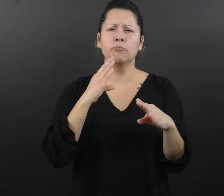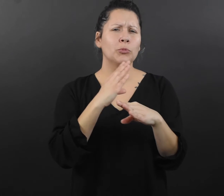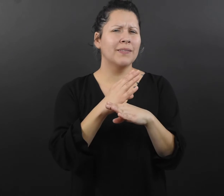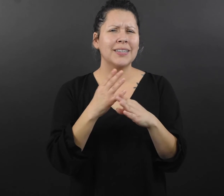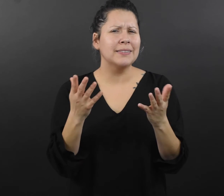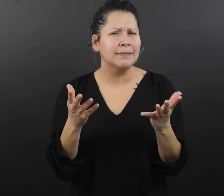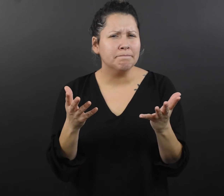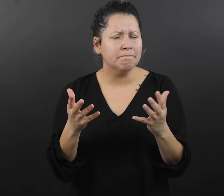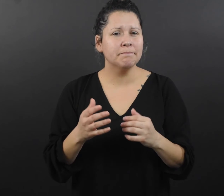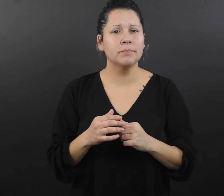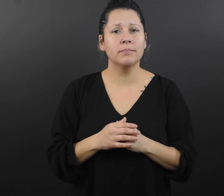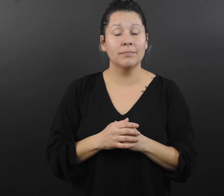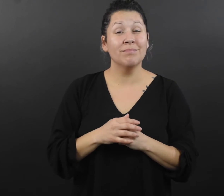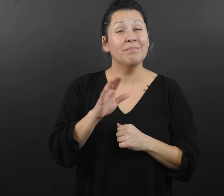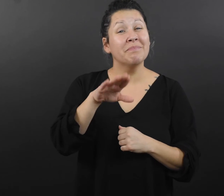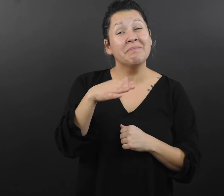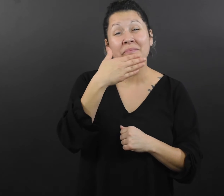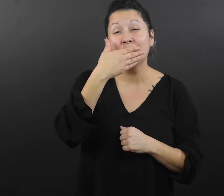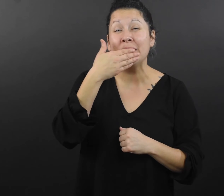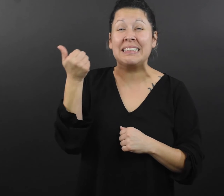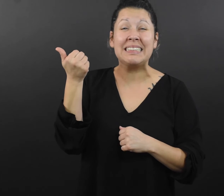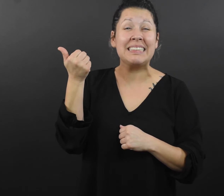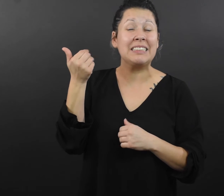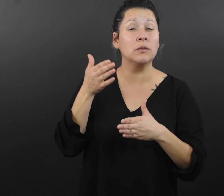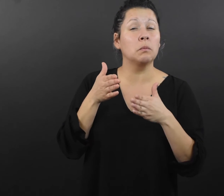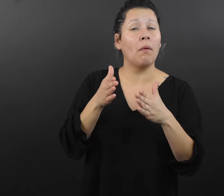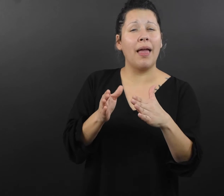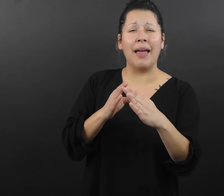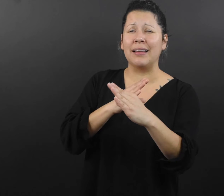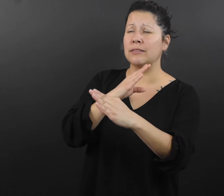Prevention The best way to prevent